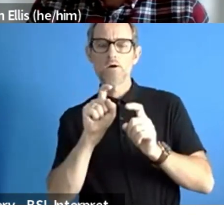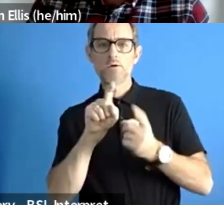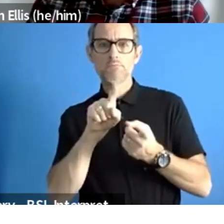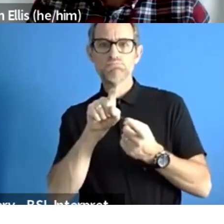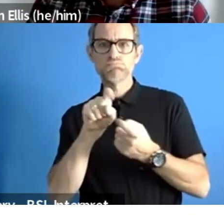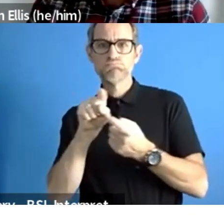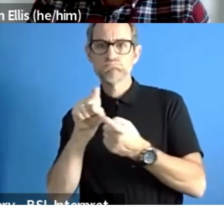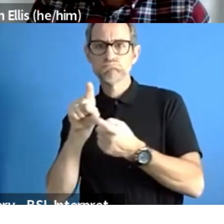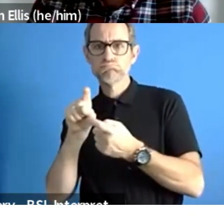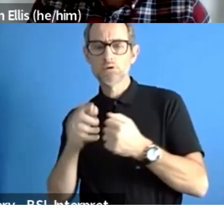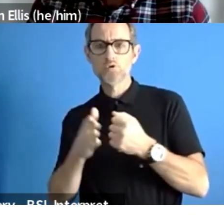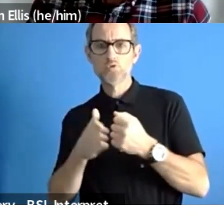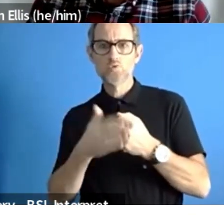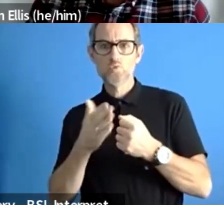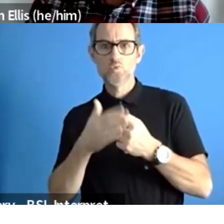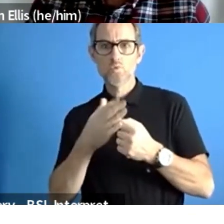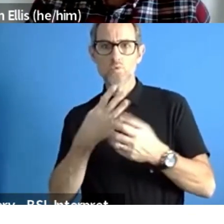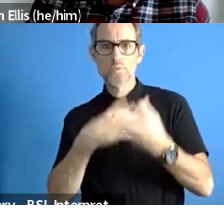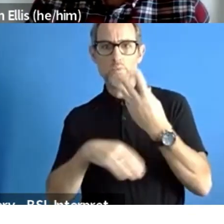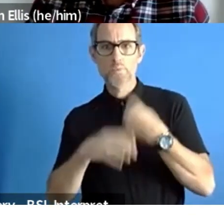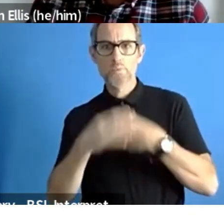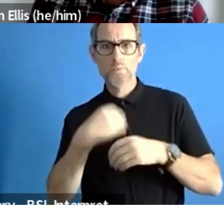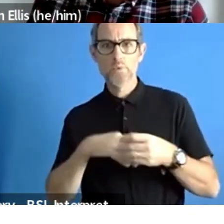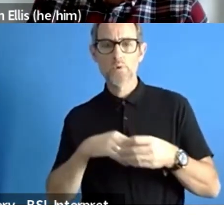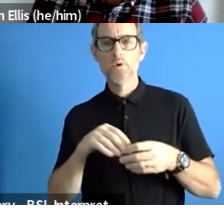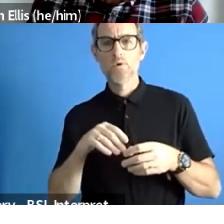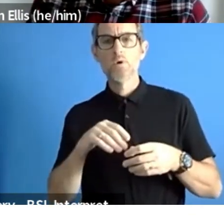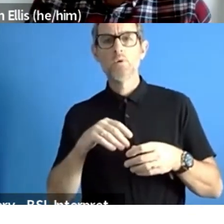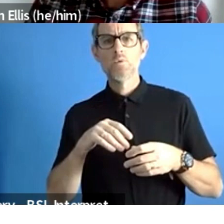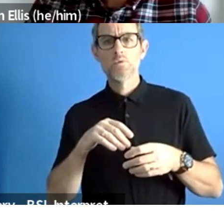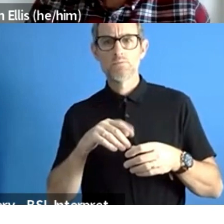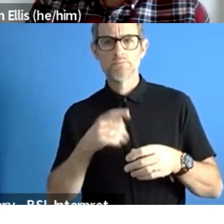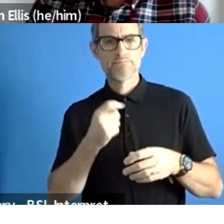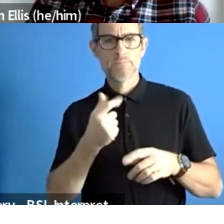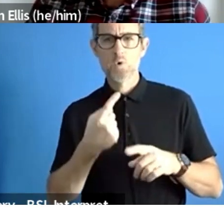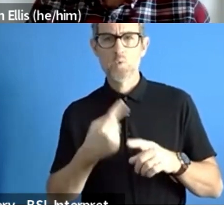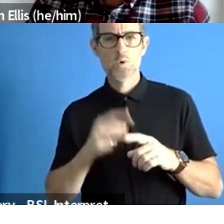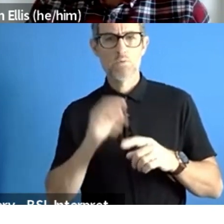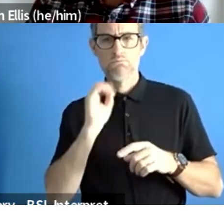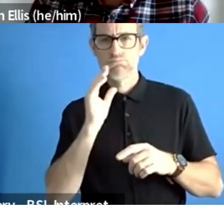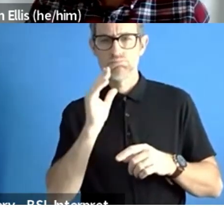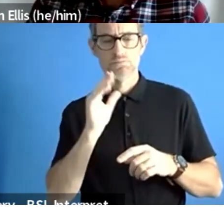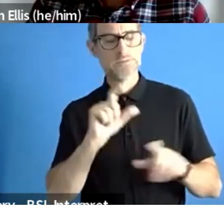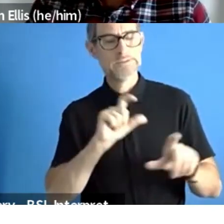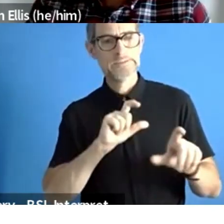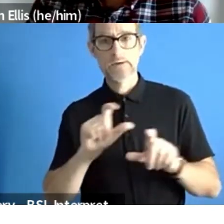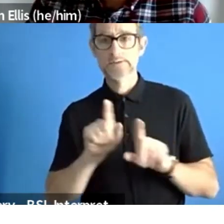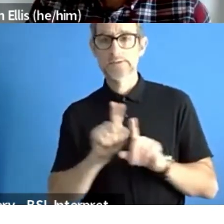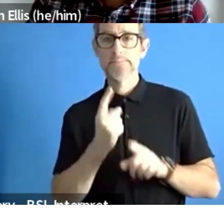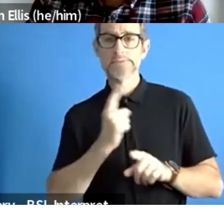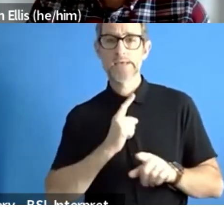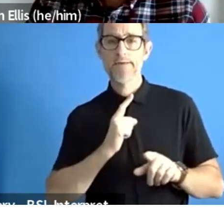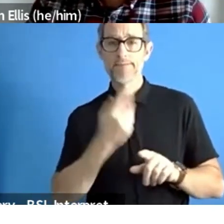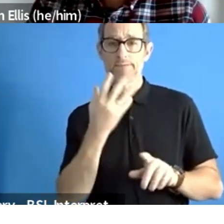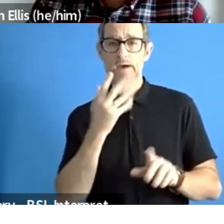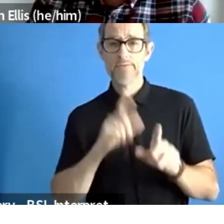time, it's a continues you journey. You're not going to be an expert overnight. I'm still learning and you have done this five years now. I'm